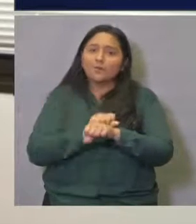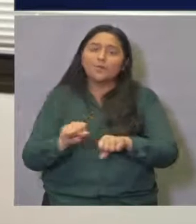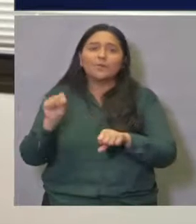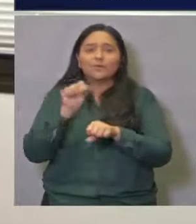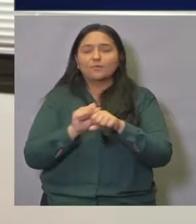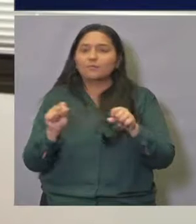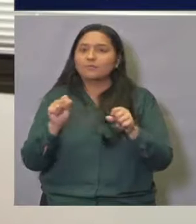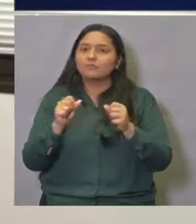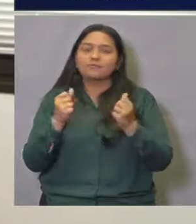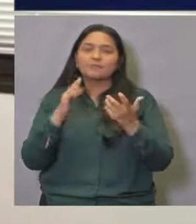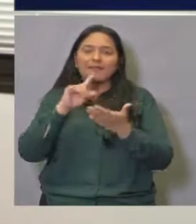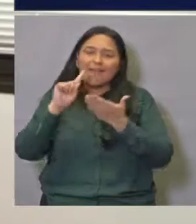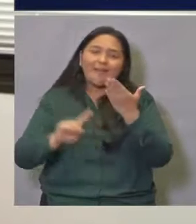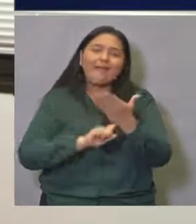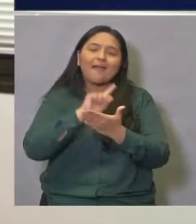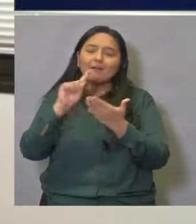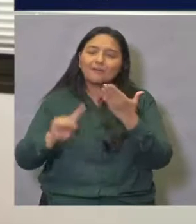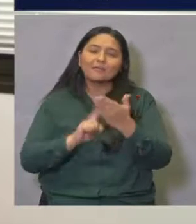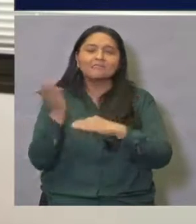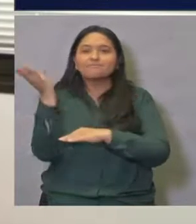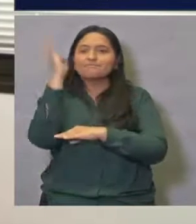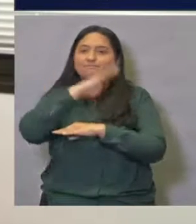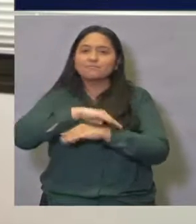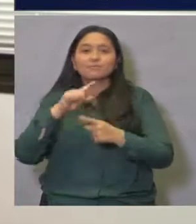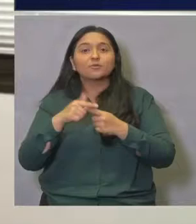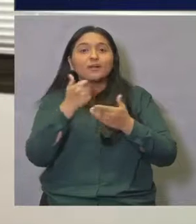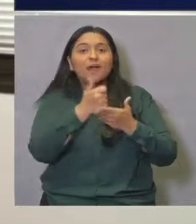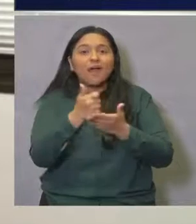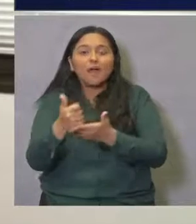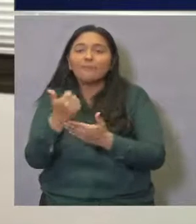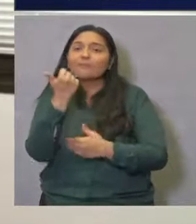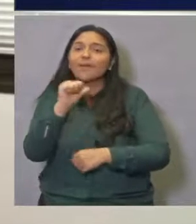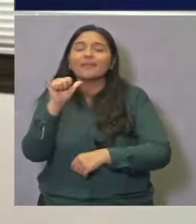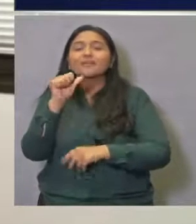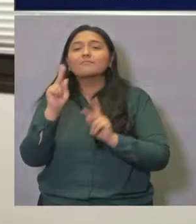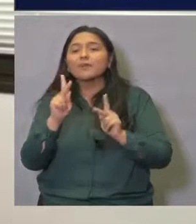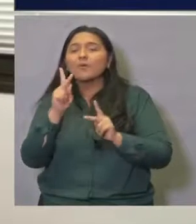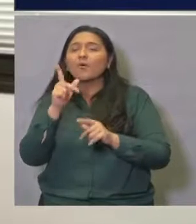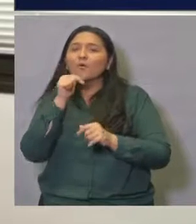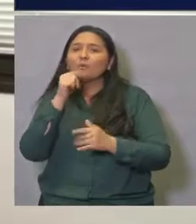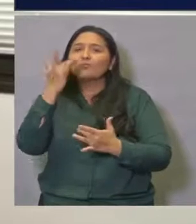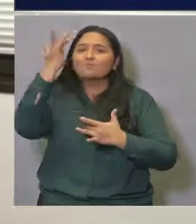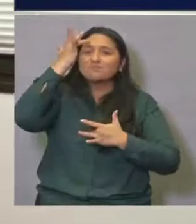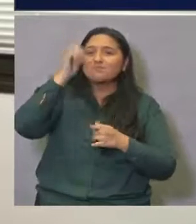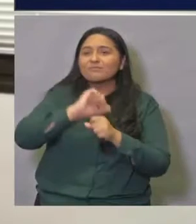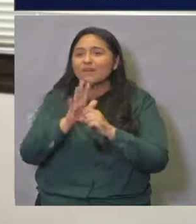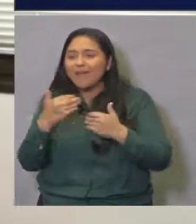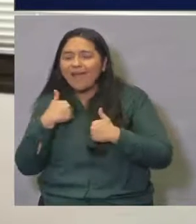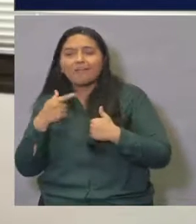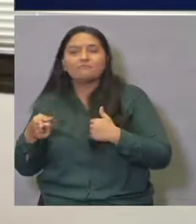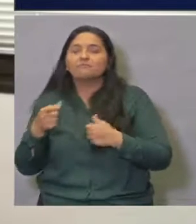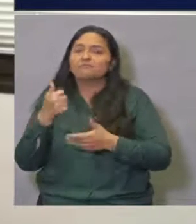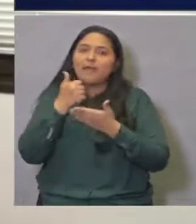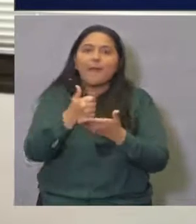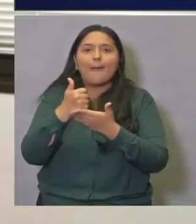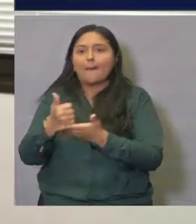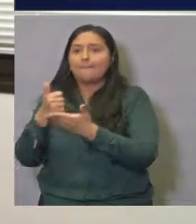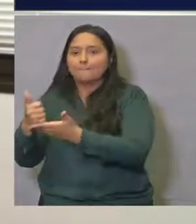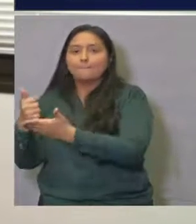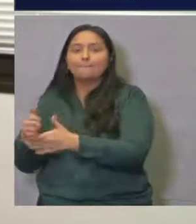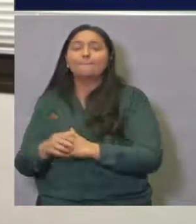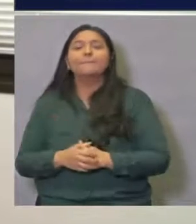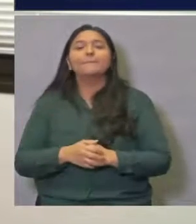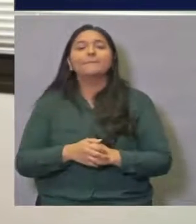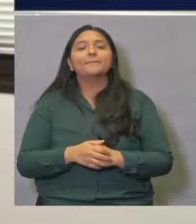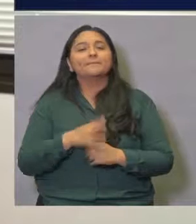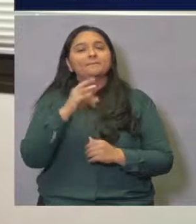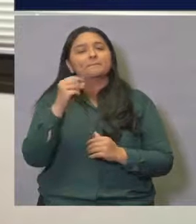Y POR MÁS DE UN AÑO HAN